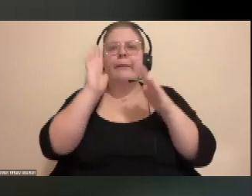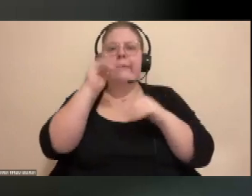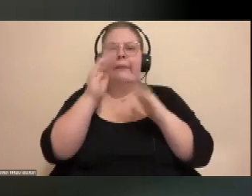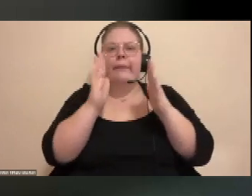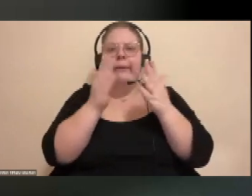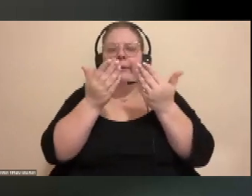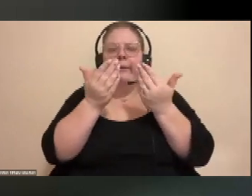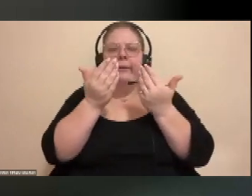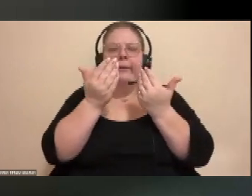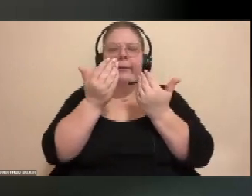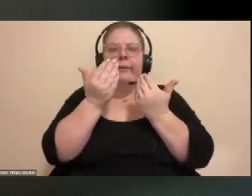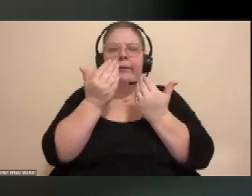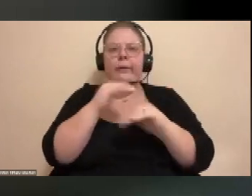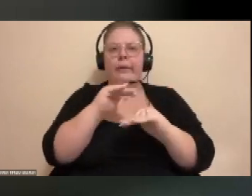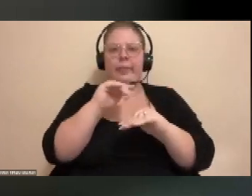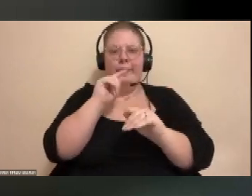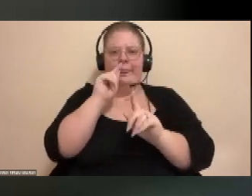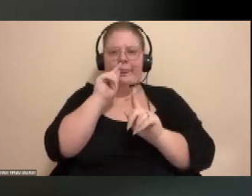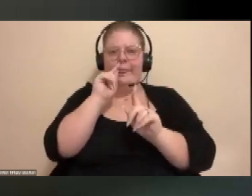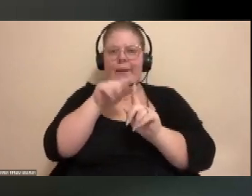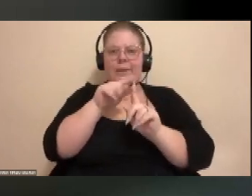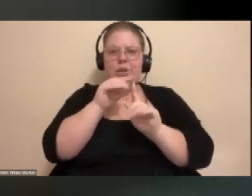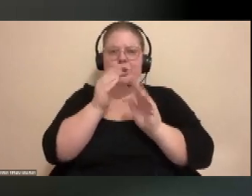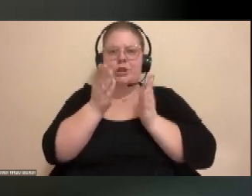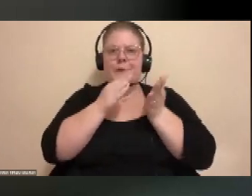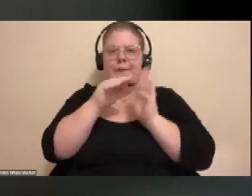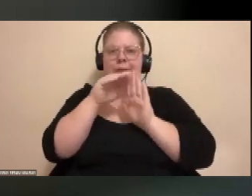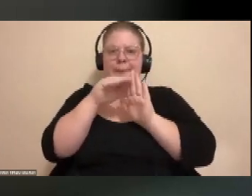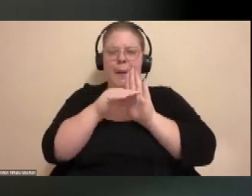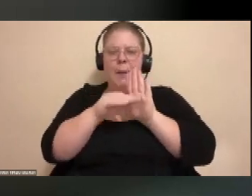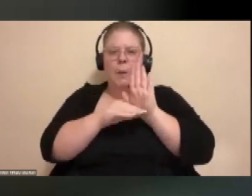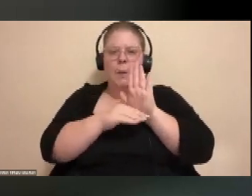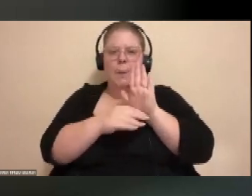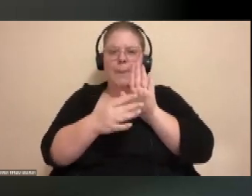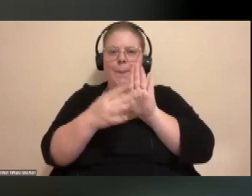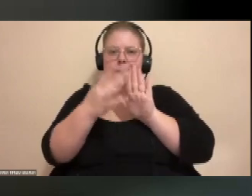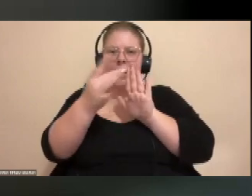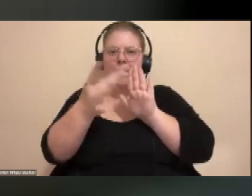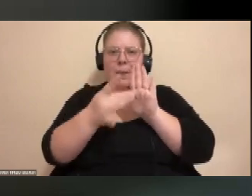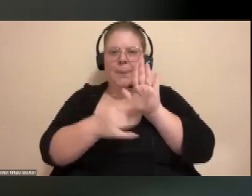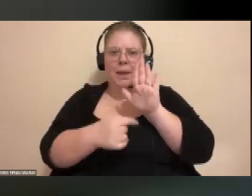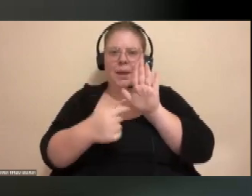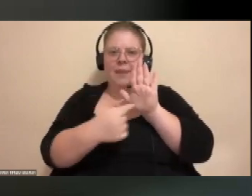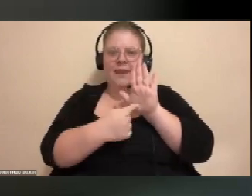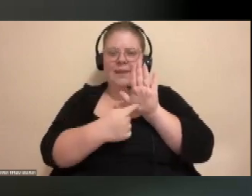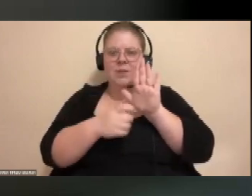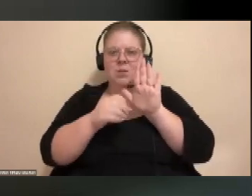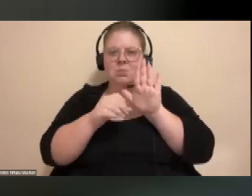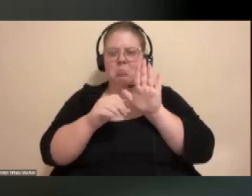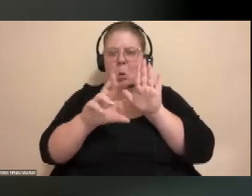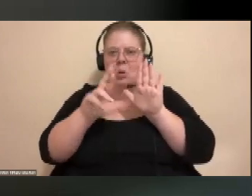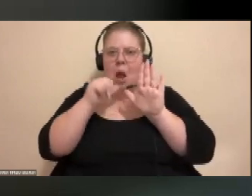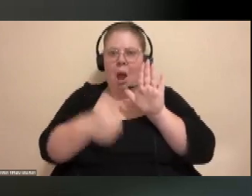Here's the service menu, that's it, take it or leave it. And then we wonder why 70% of people with